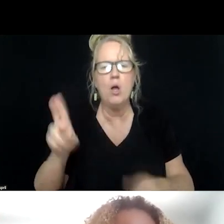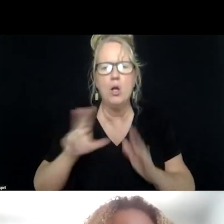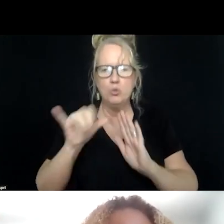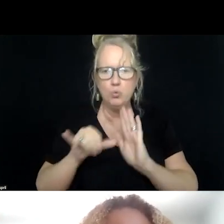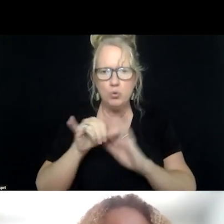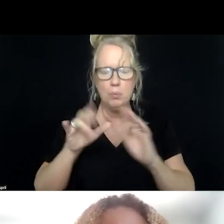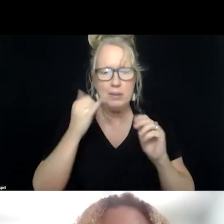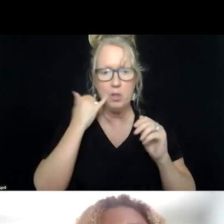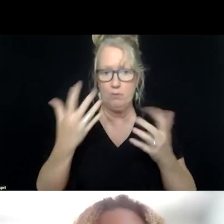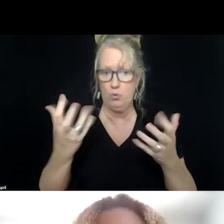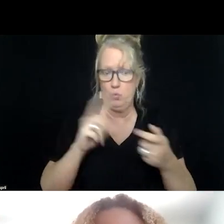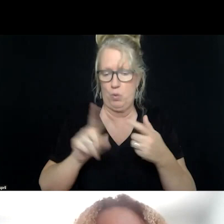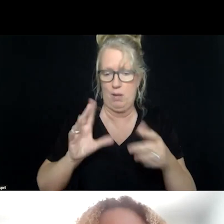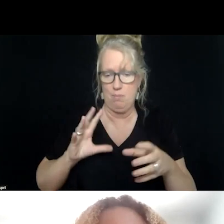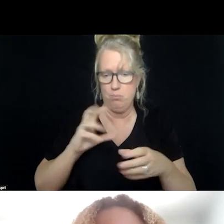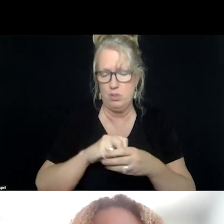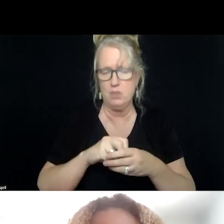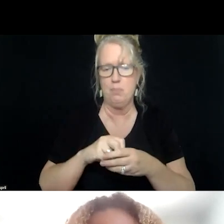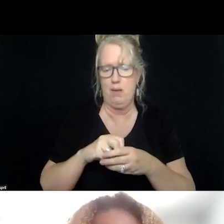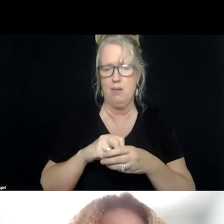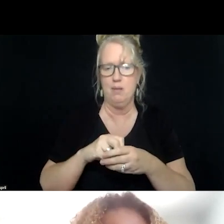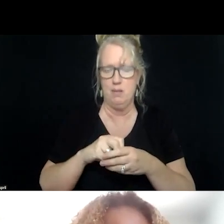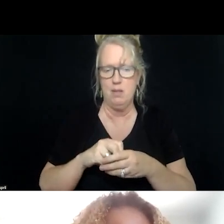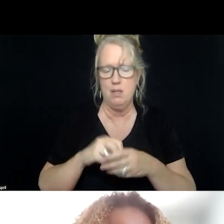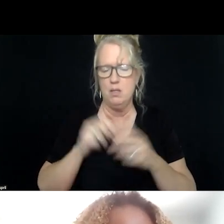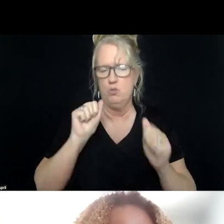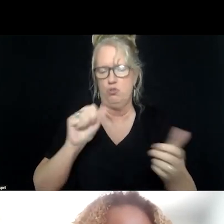IF YOU WANT TO PARTICIPATE, REACH OUT TO KATE.